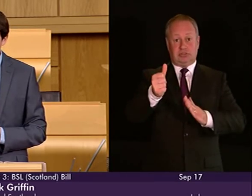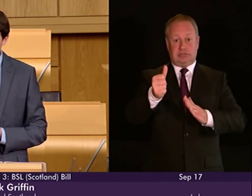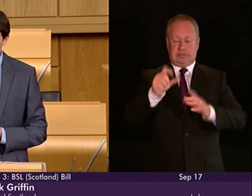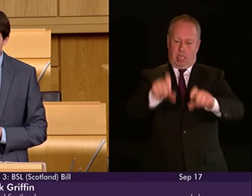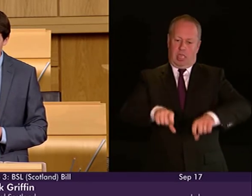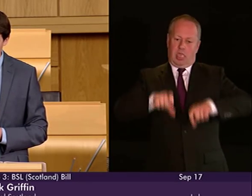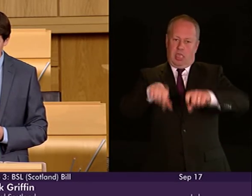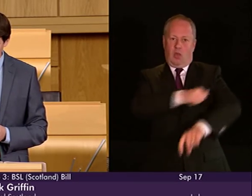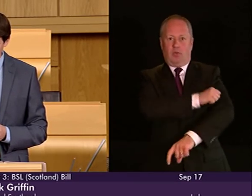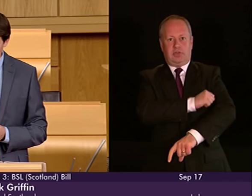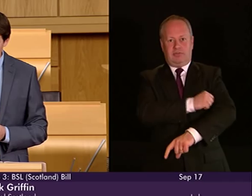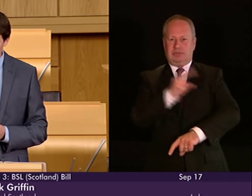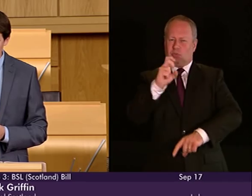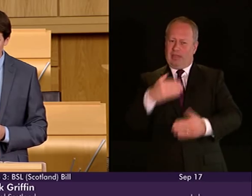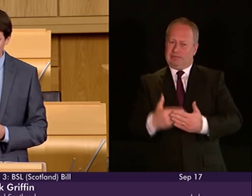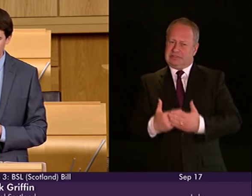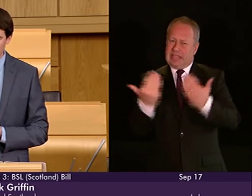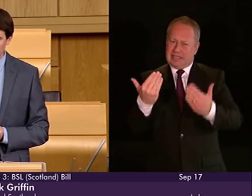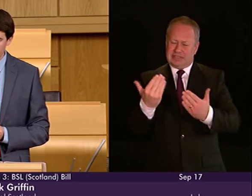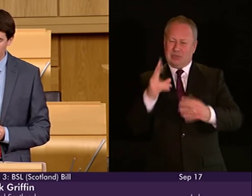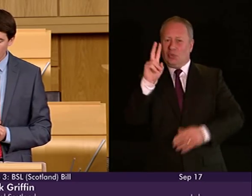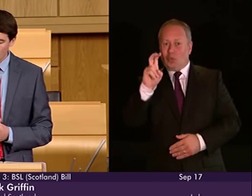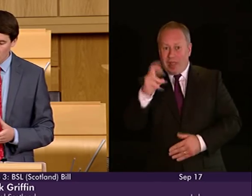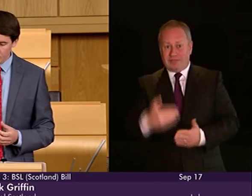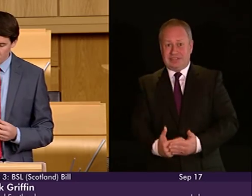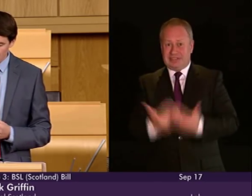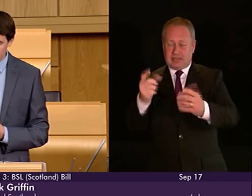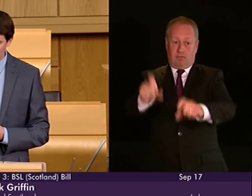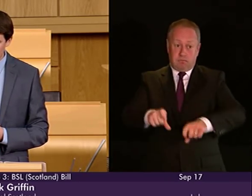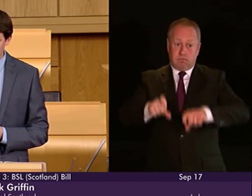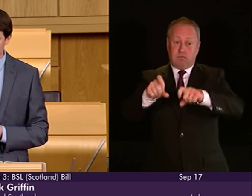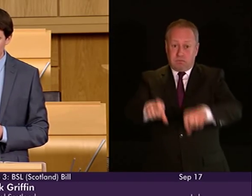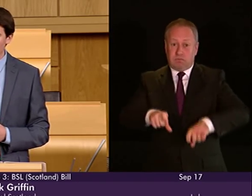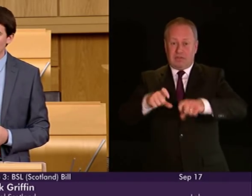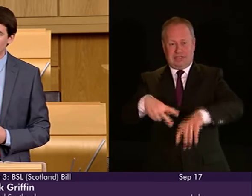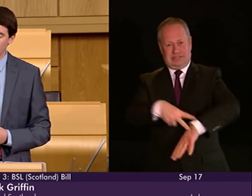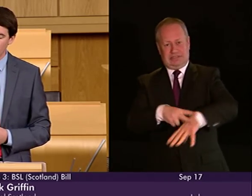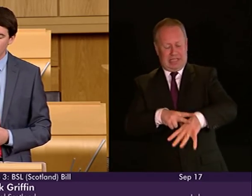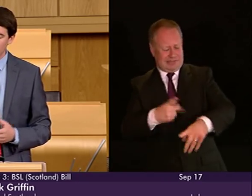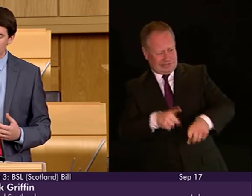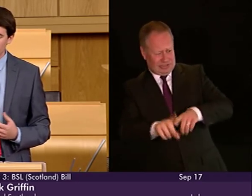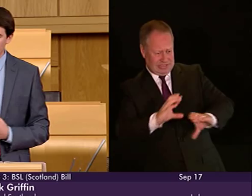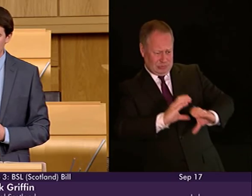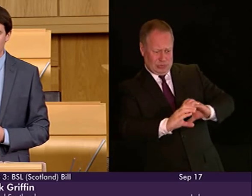stay there, although hospital staff tried to communicate with her, they did not